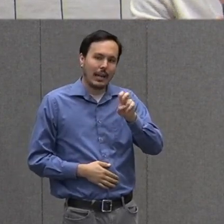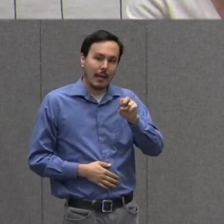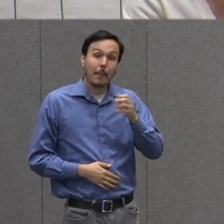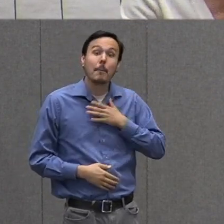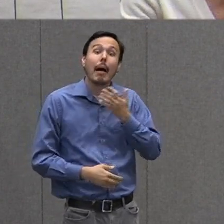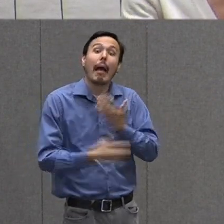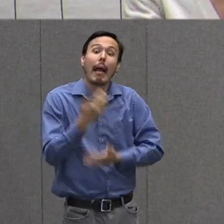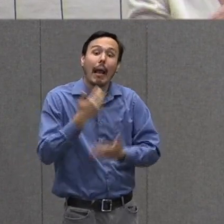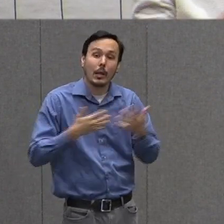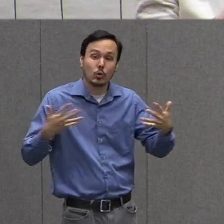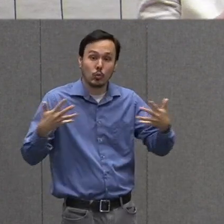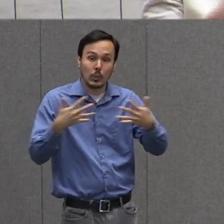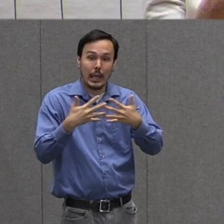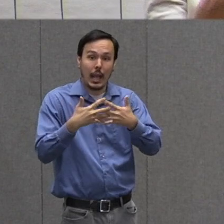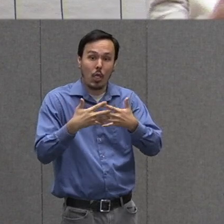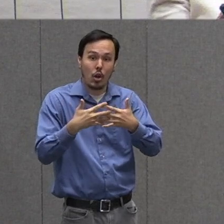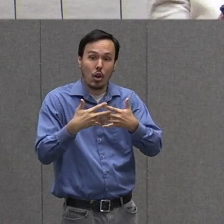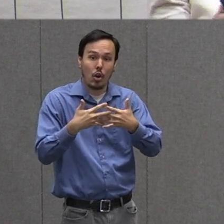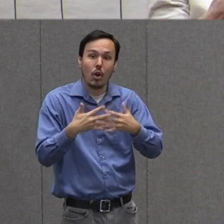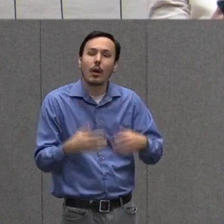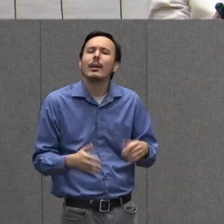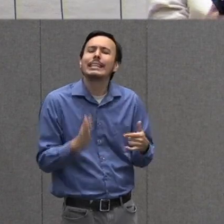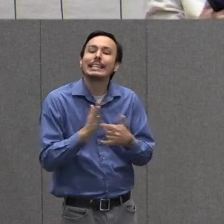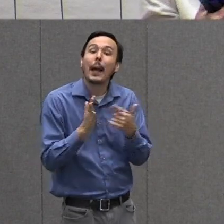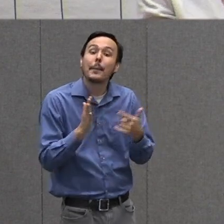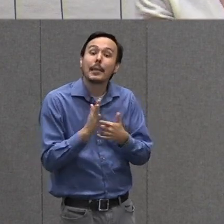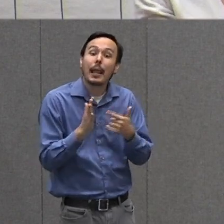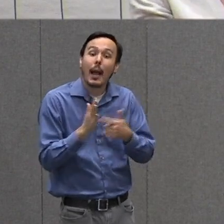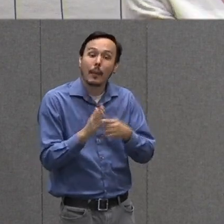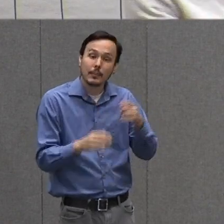That's because sometimes volunteers work as a team.